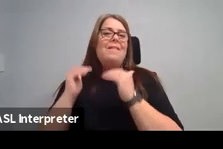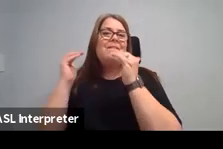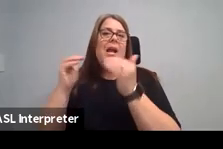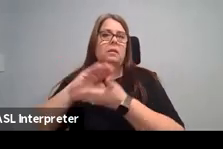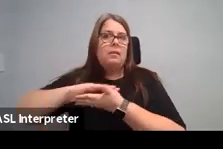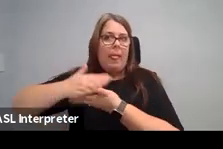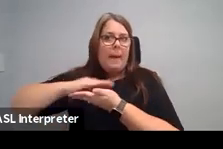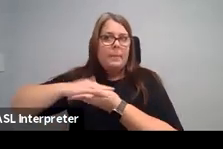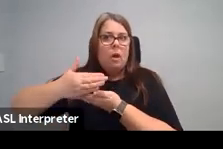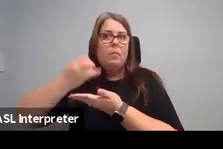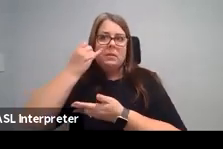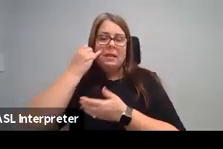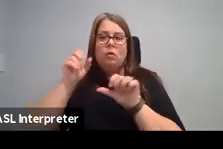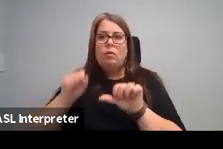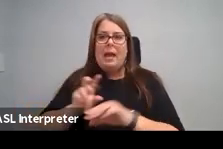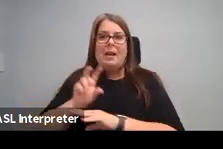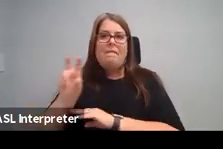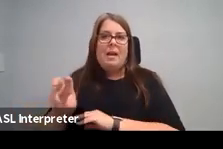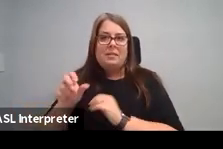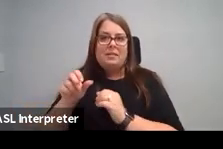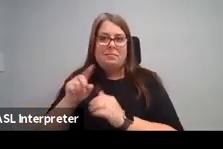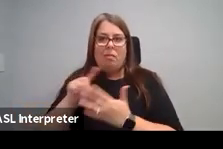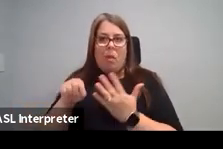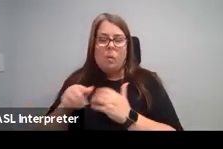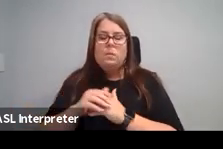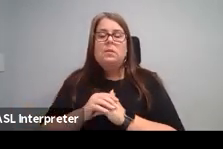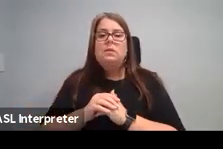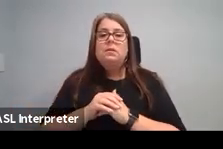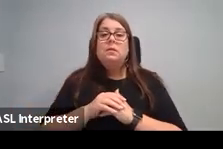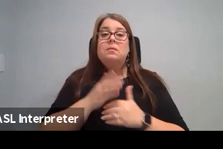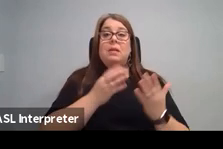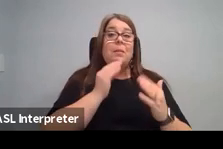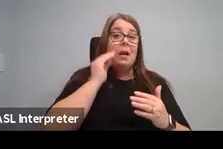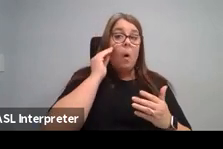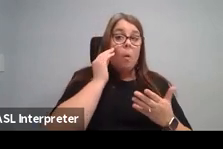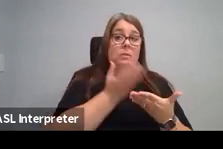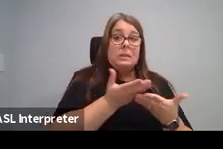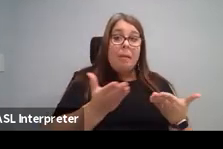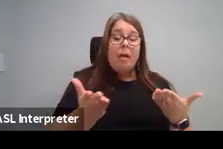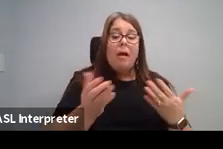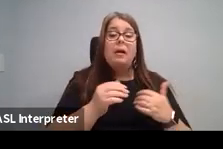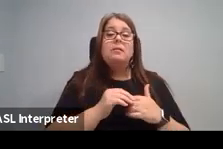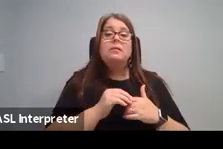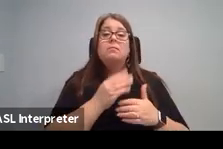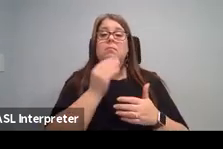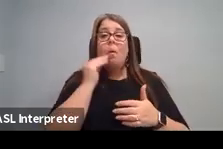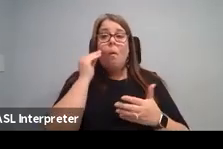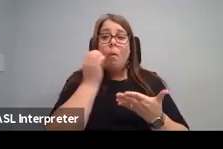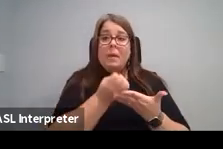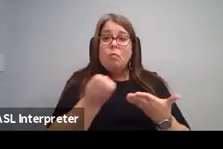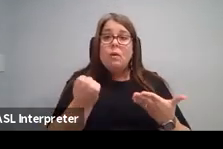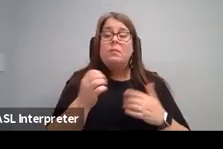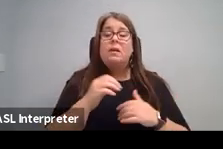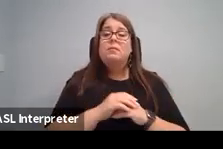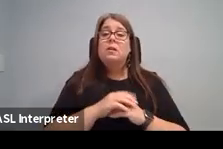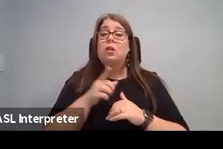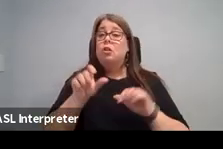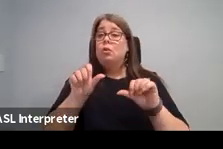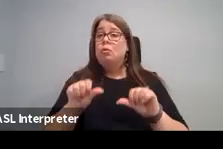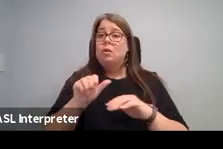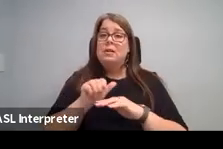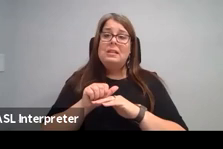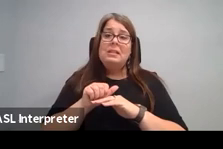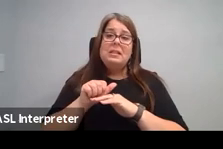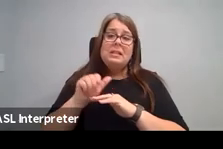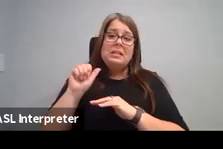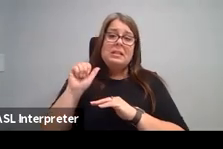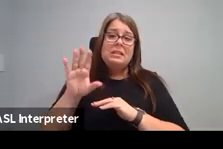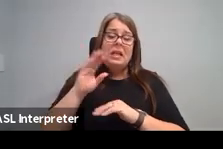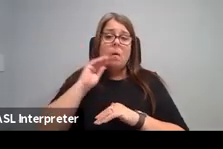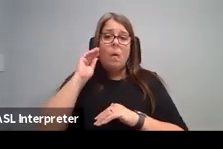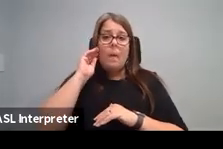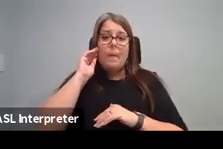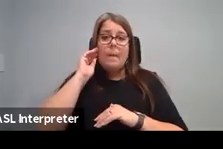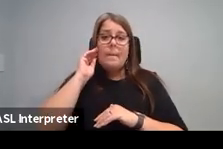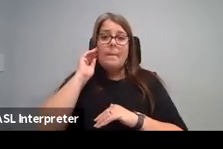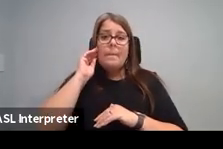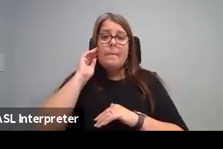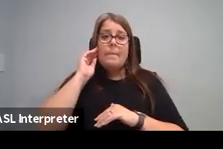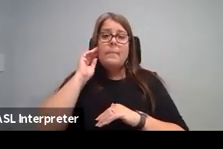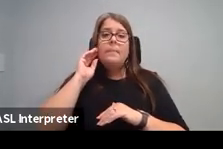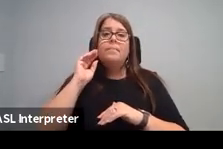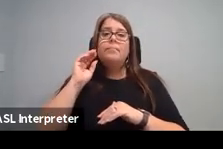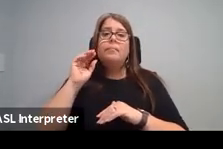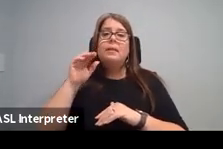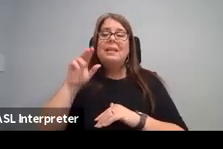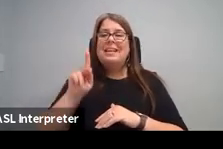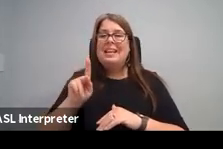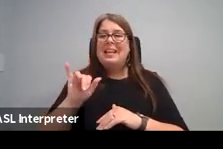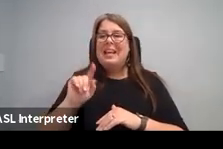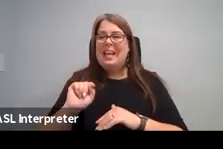Jewyl Alderson Clarke, SDCOE: But we also see a lot of folks sending home equipment and supplies. Let's say you are doing any kind of programming, you could easily simple Arduino is for every student with a variety of connectors and they can use those.